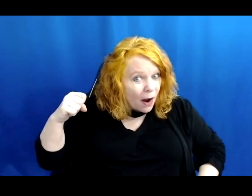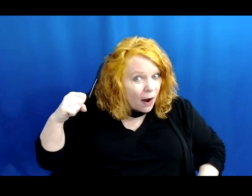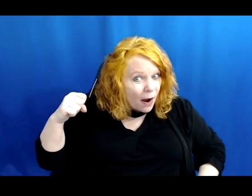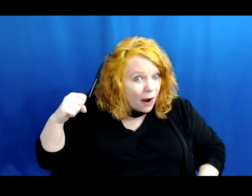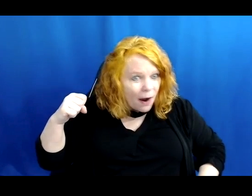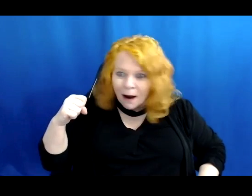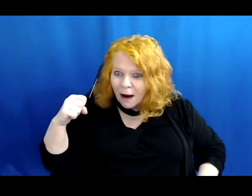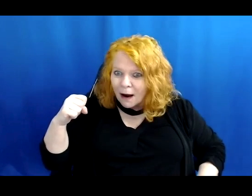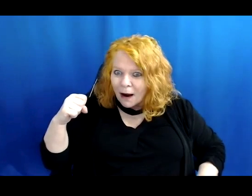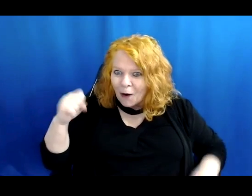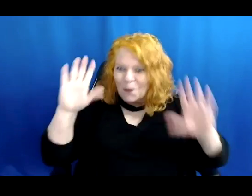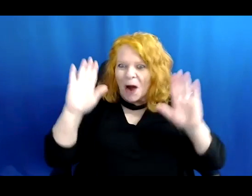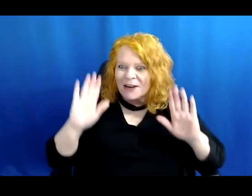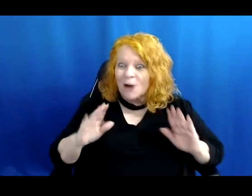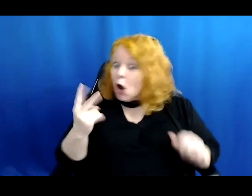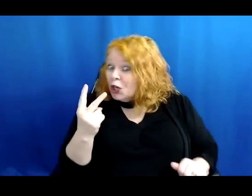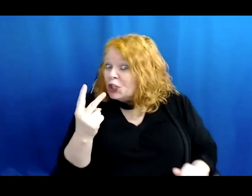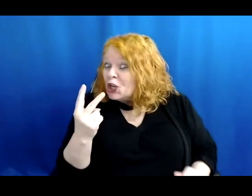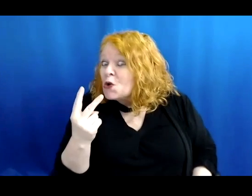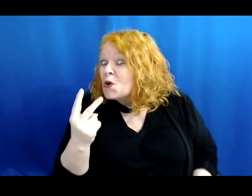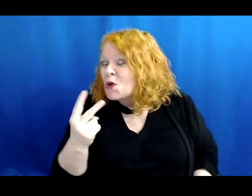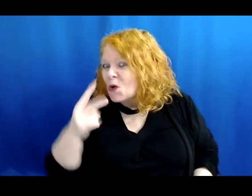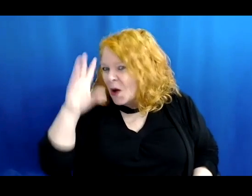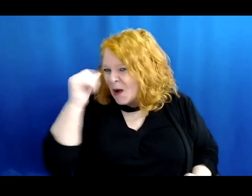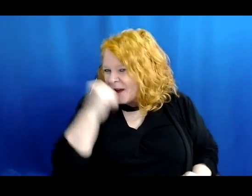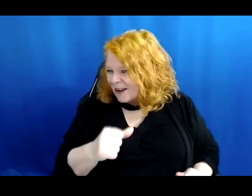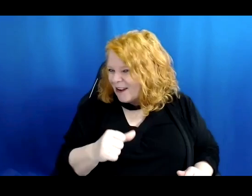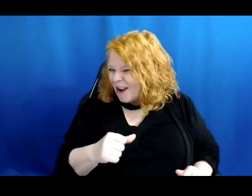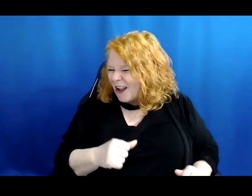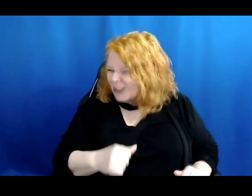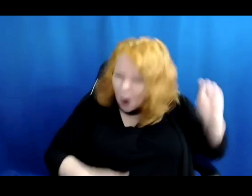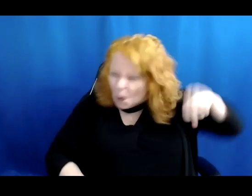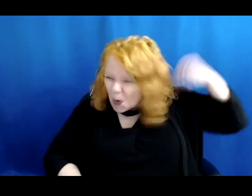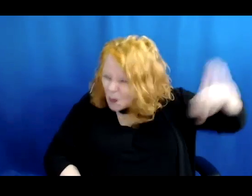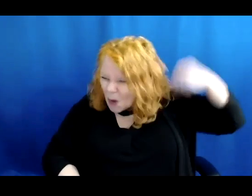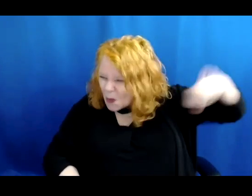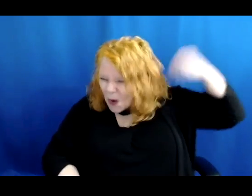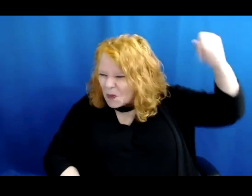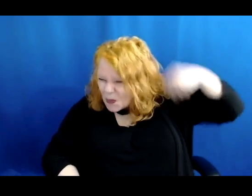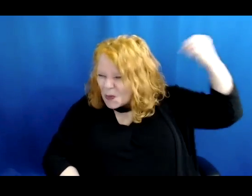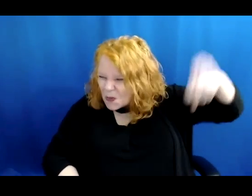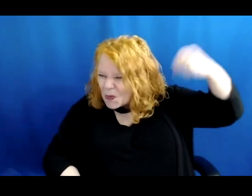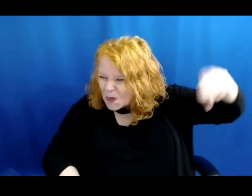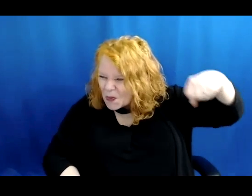A wonderful two, boys and girls. WOOH, WOOH, WOOH, WOOH, WOOH.